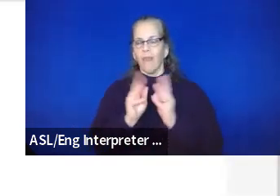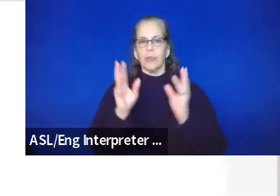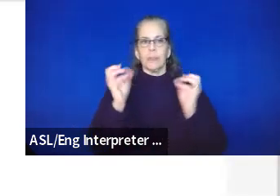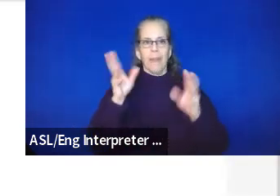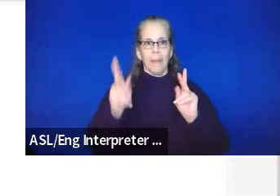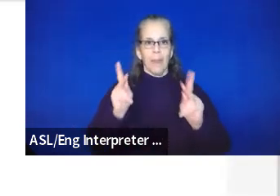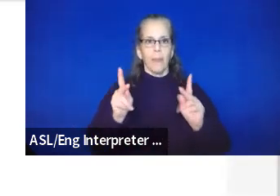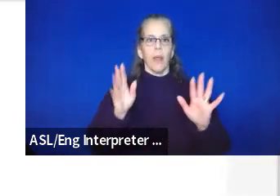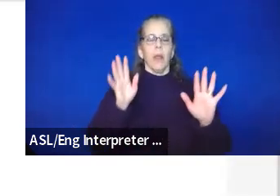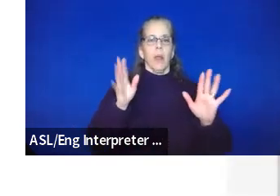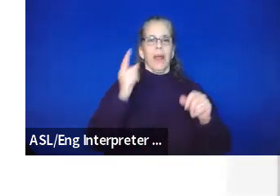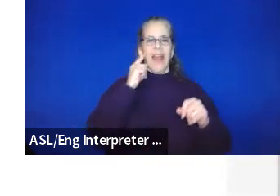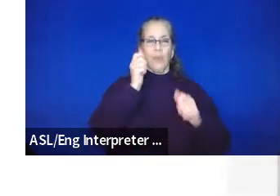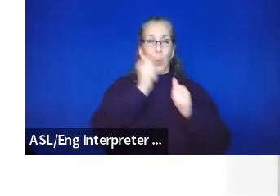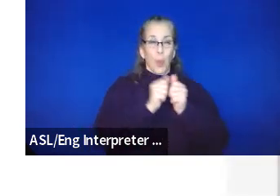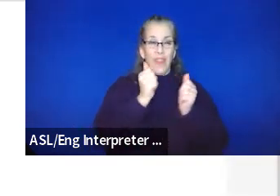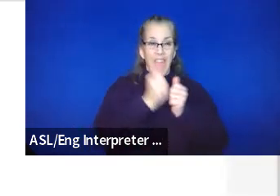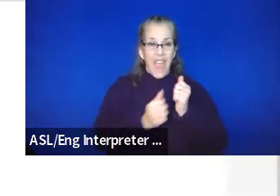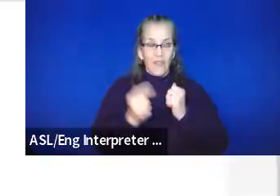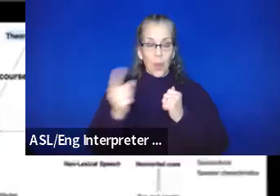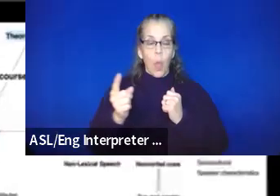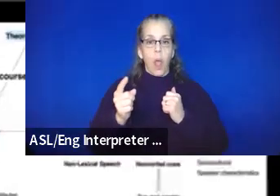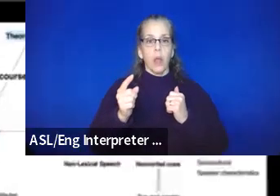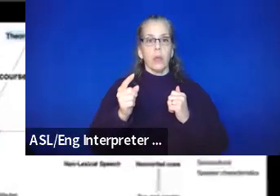the room. And that's why I had this repeated each time.